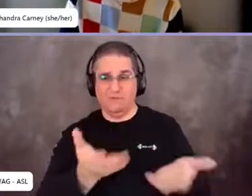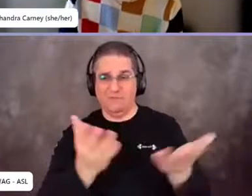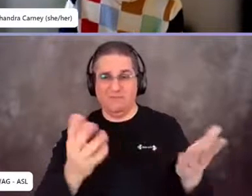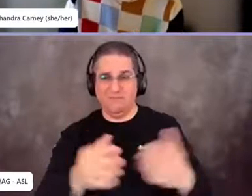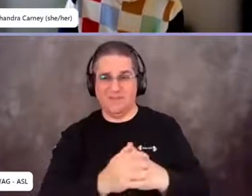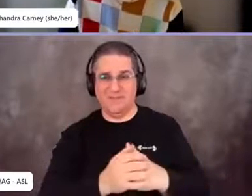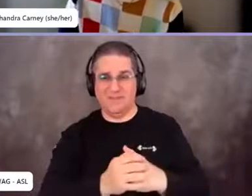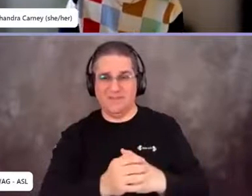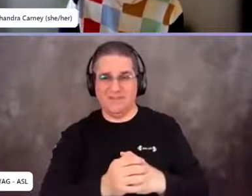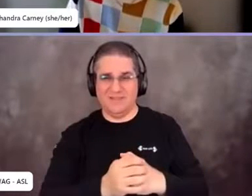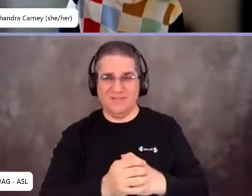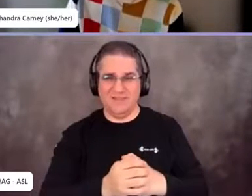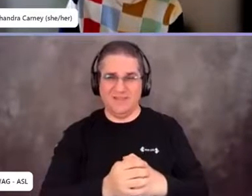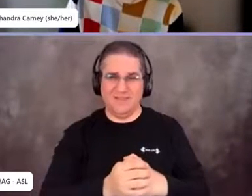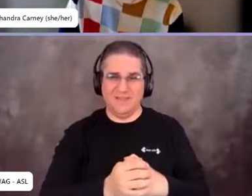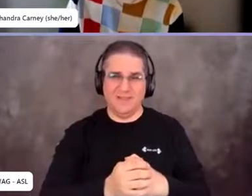[SARAH] Did you say me or